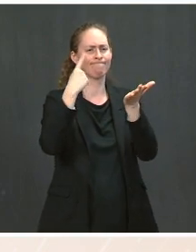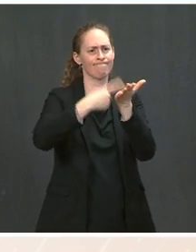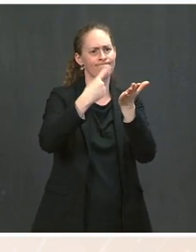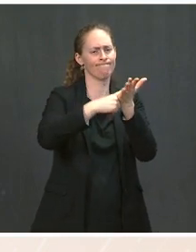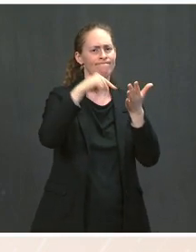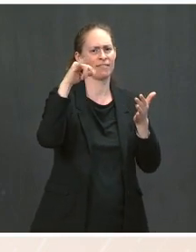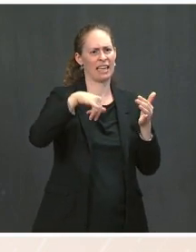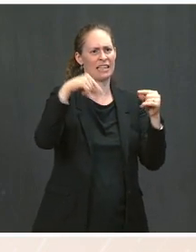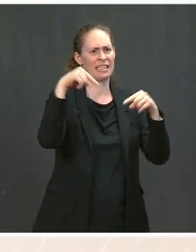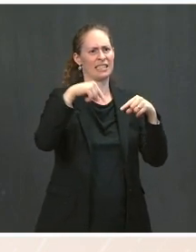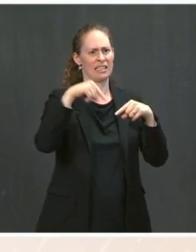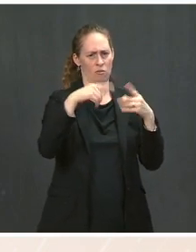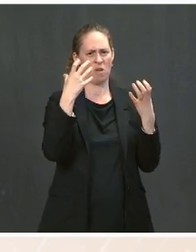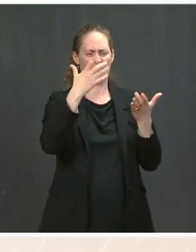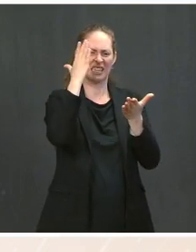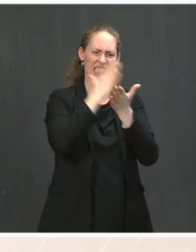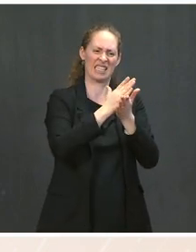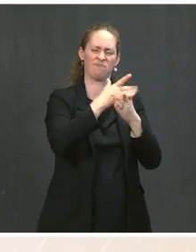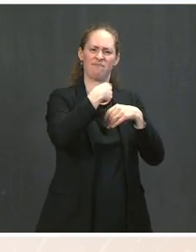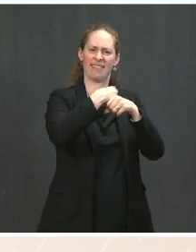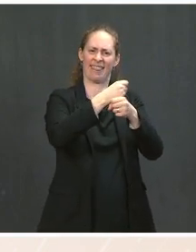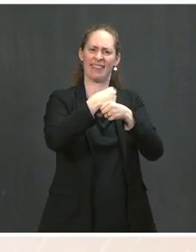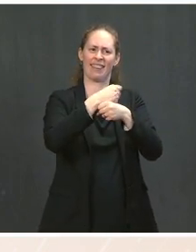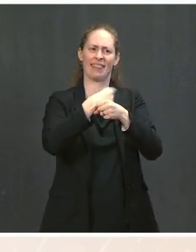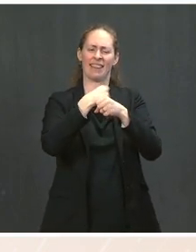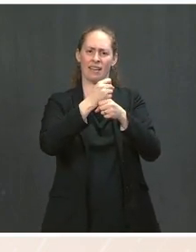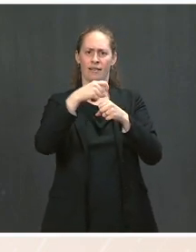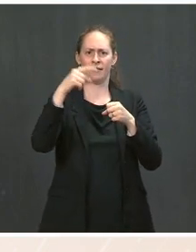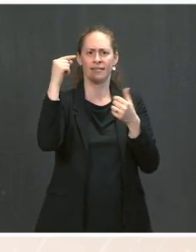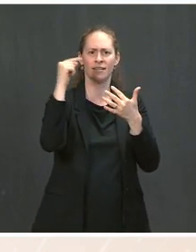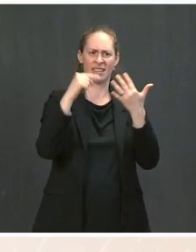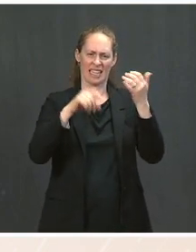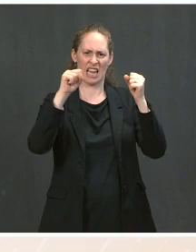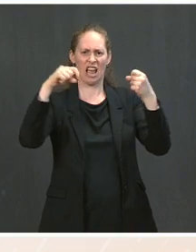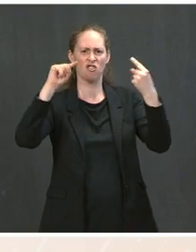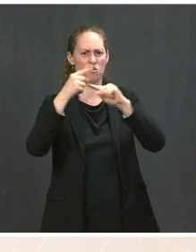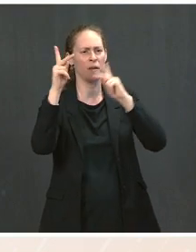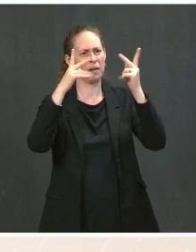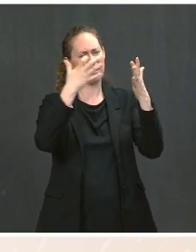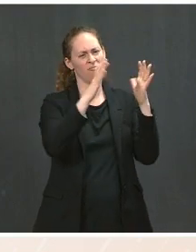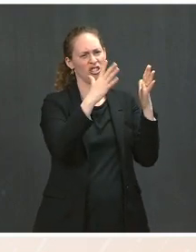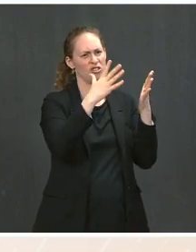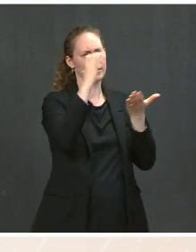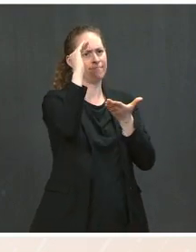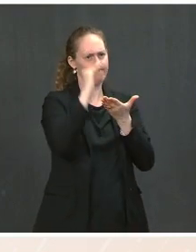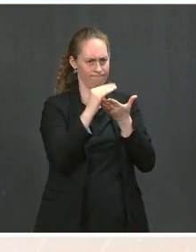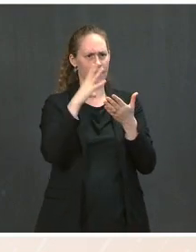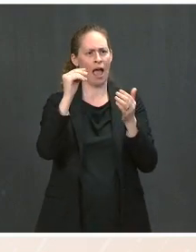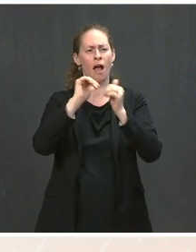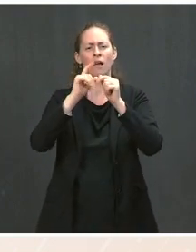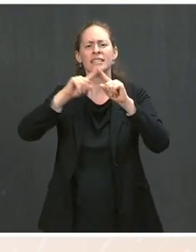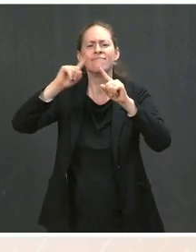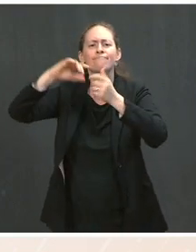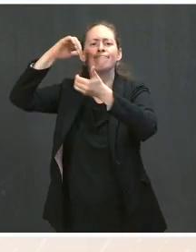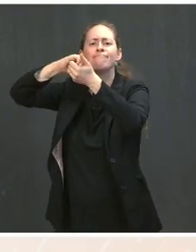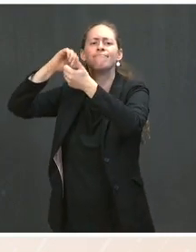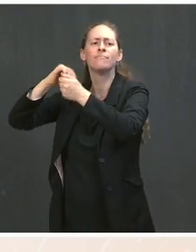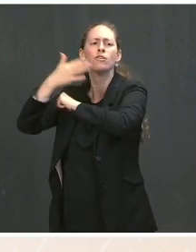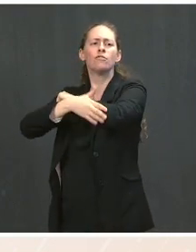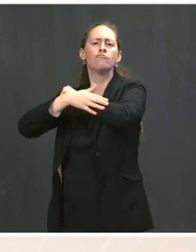of the North Korean Peninsula in close coordination with our partners and allies in the region. And certainly, South Korea and Japan are two of our important partners in the region.